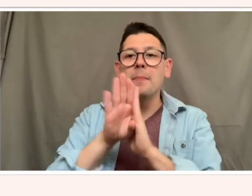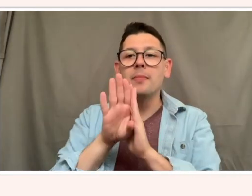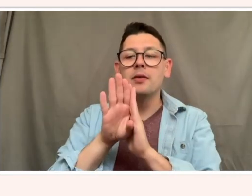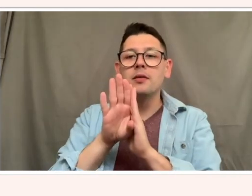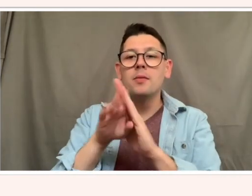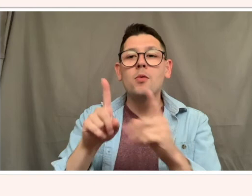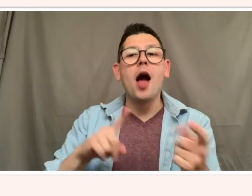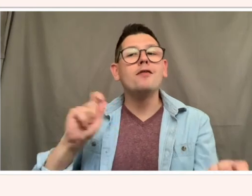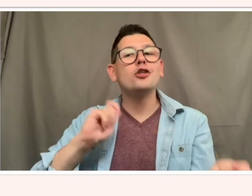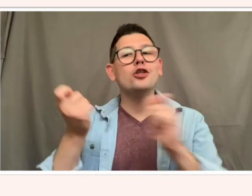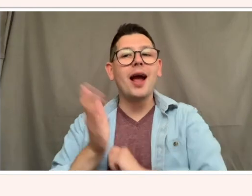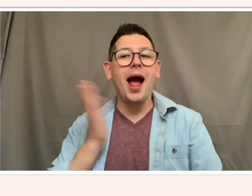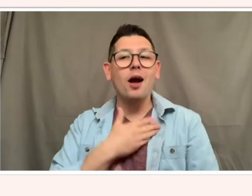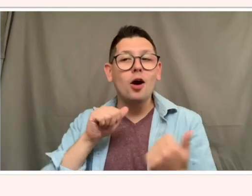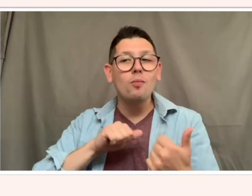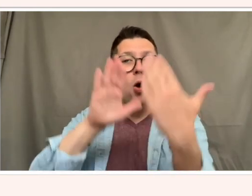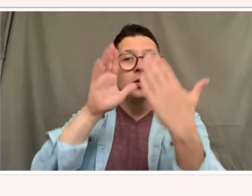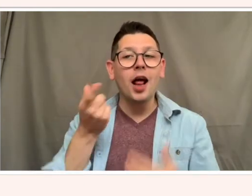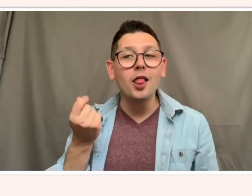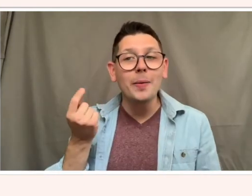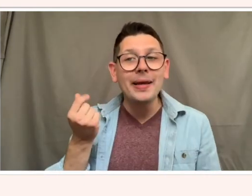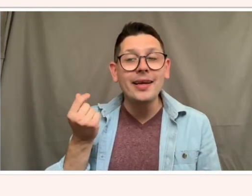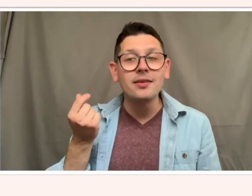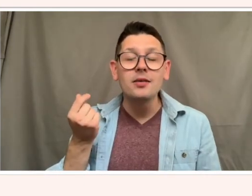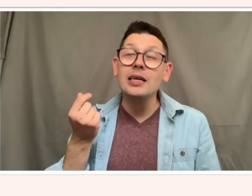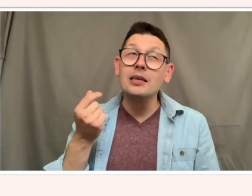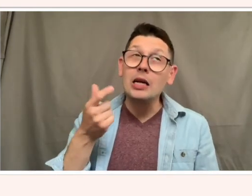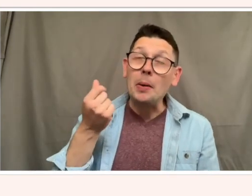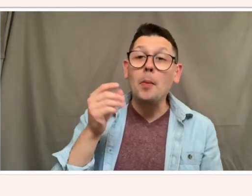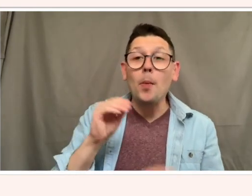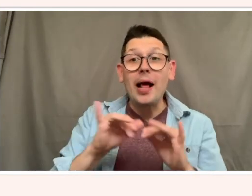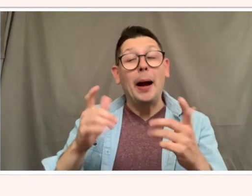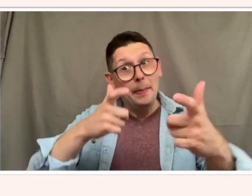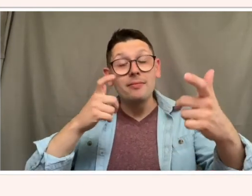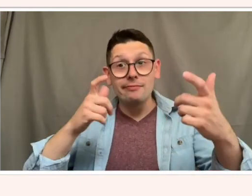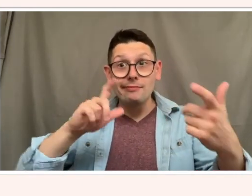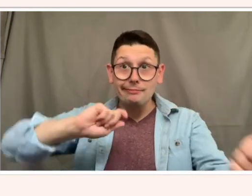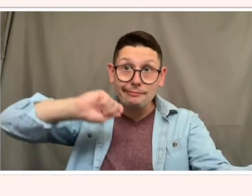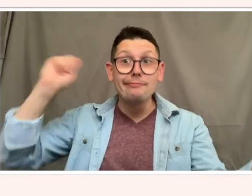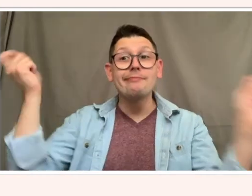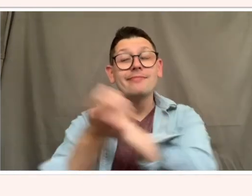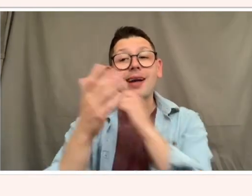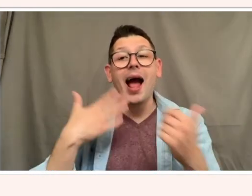and that continuing language development is important and so we've had to really change our approach